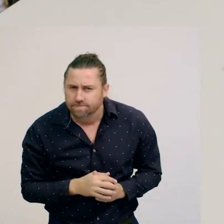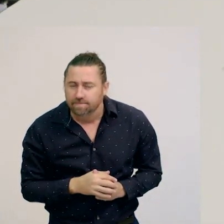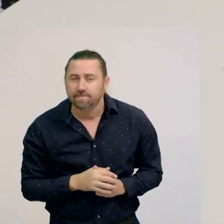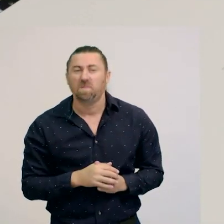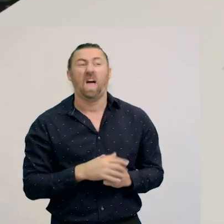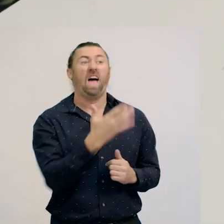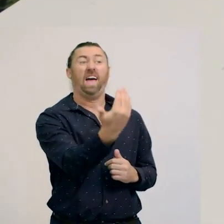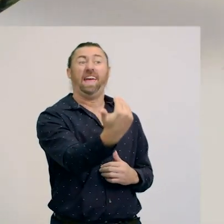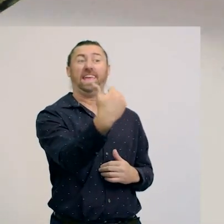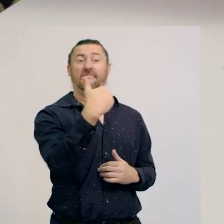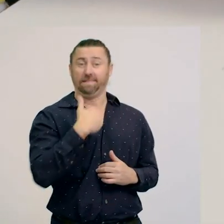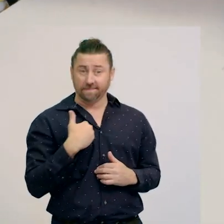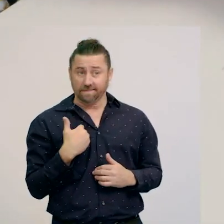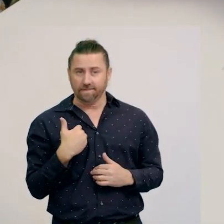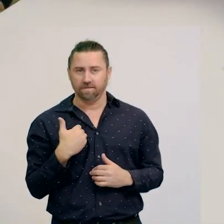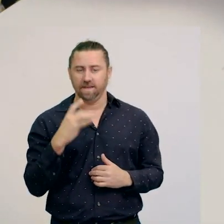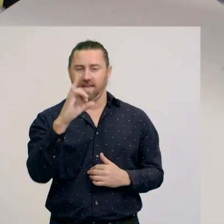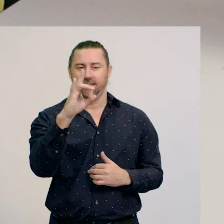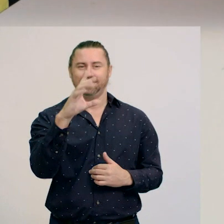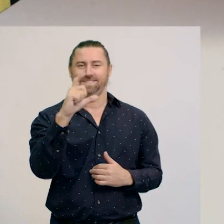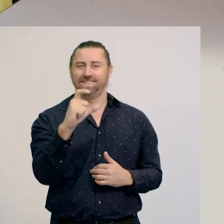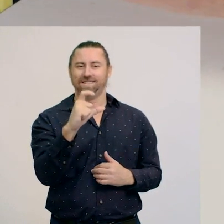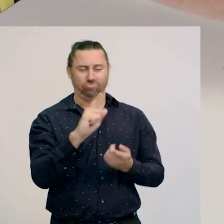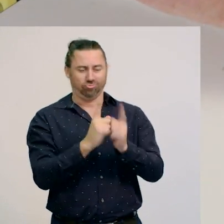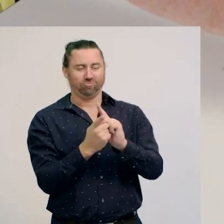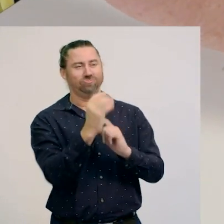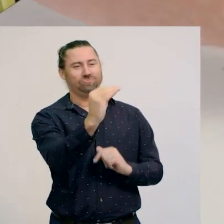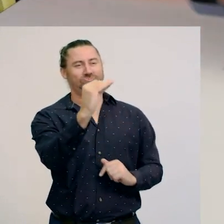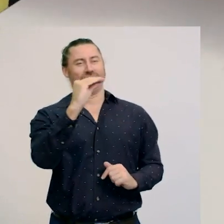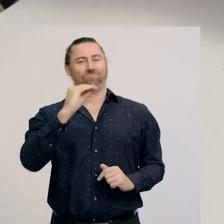I will get 10 cents change,